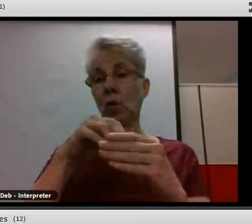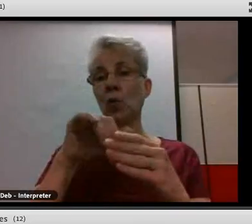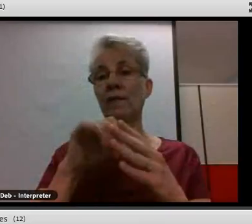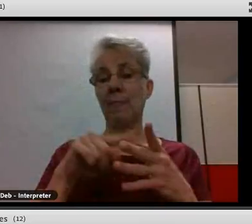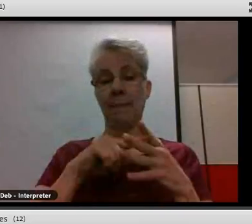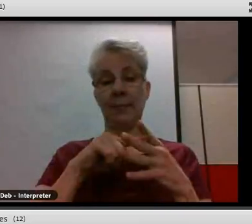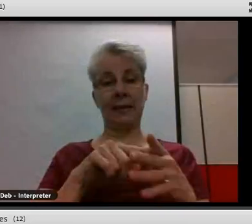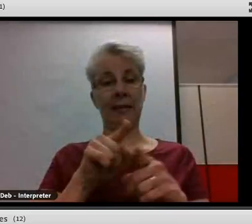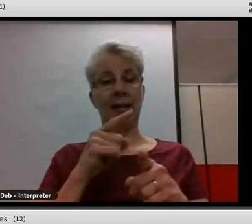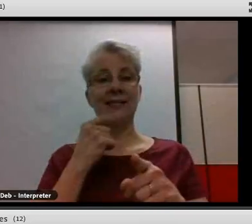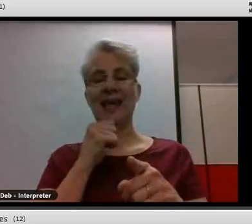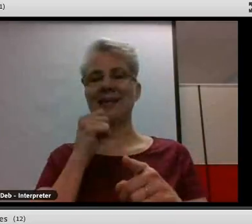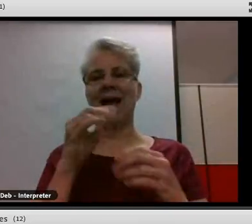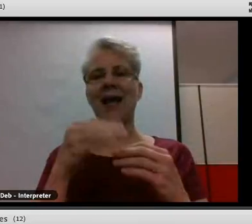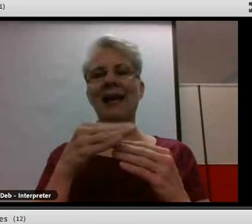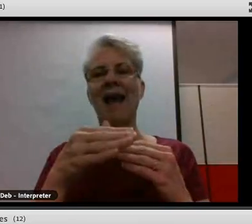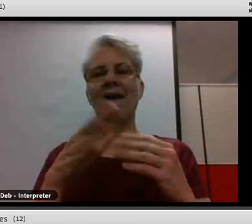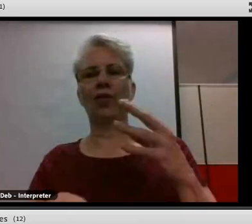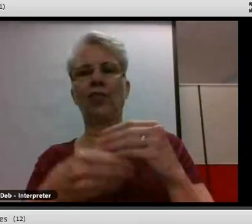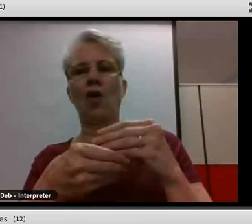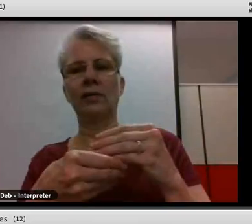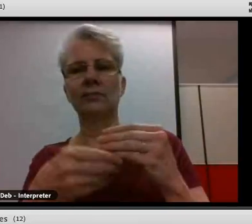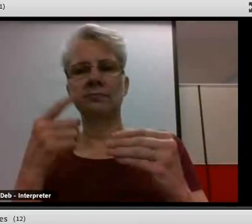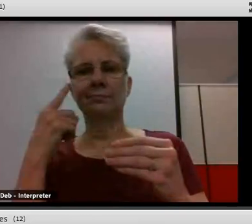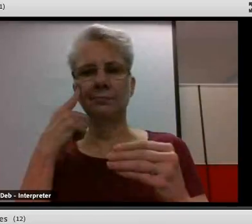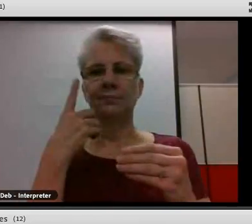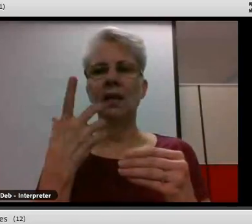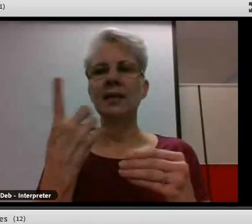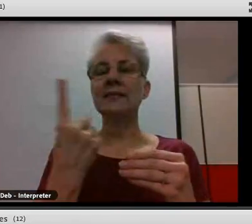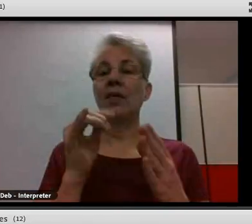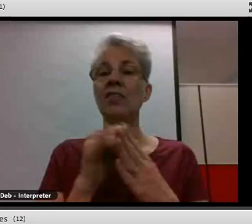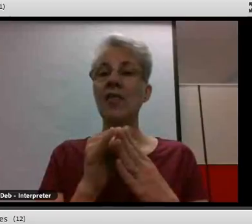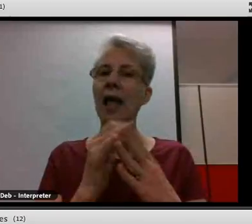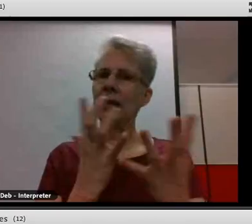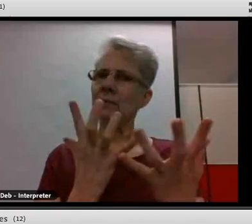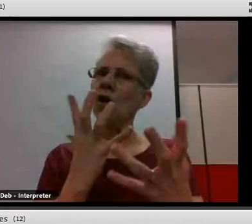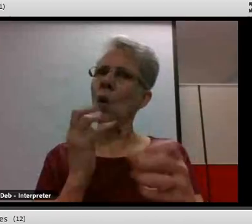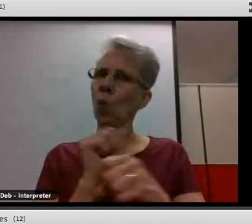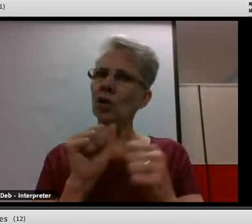and people want to know about disabilities. They look up health topics.